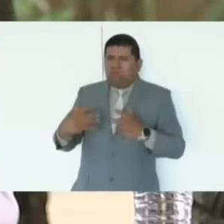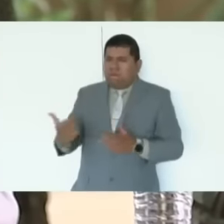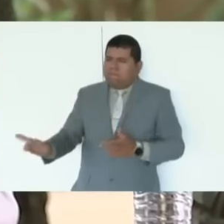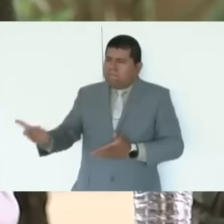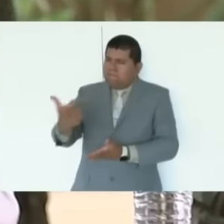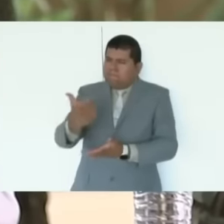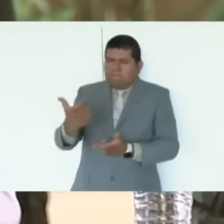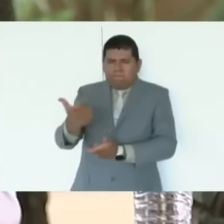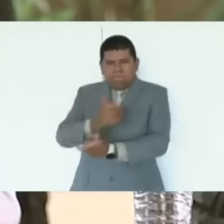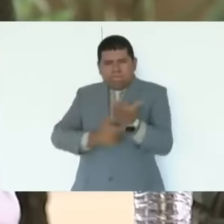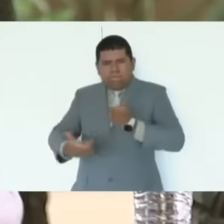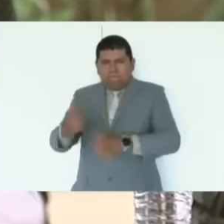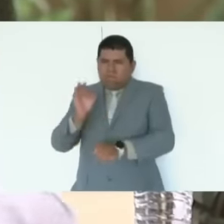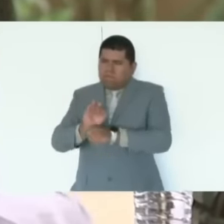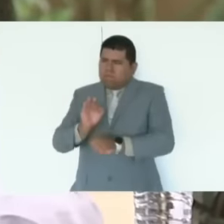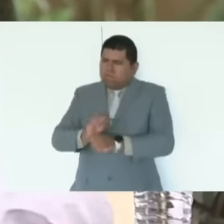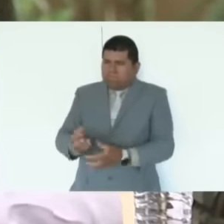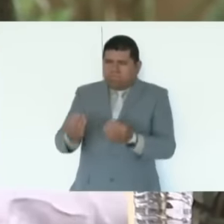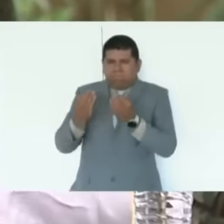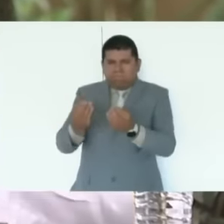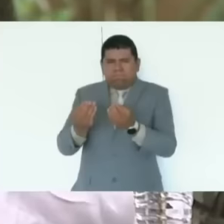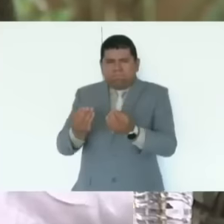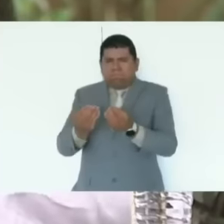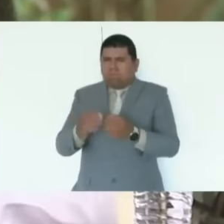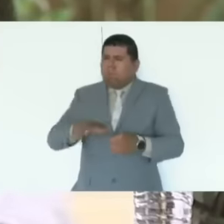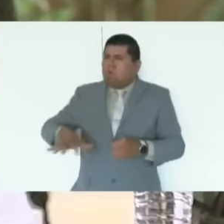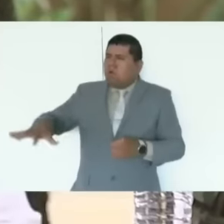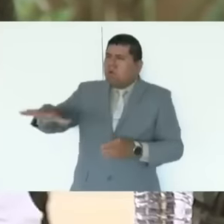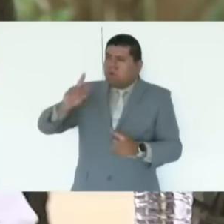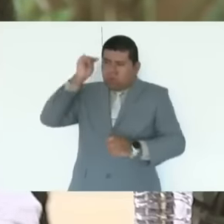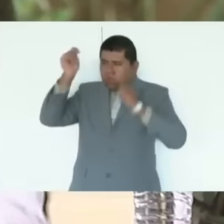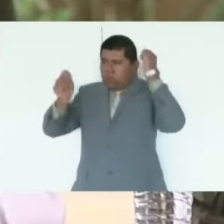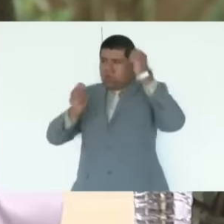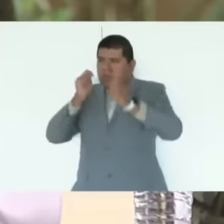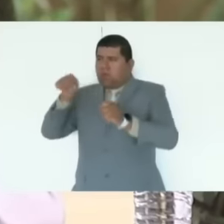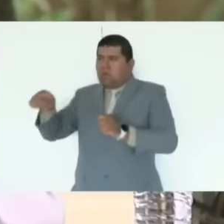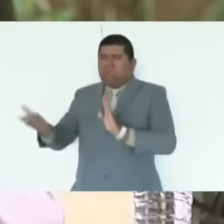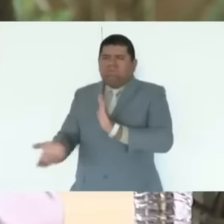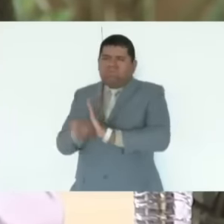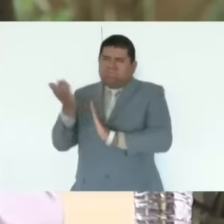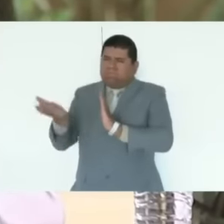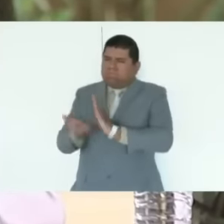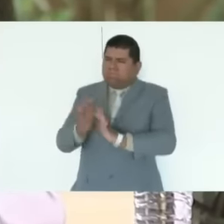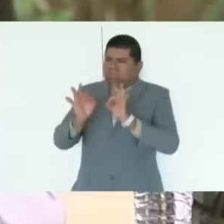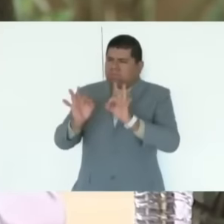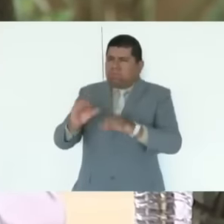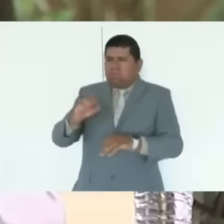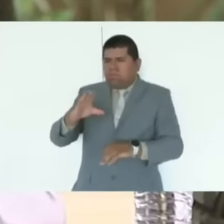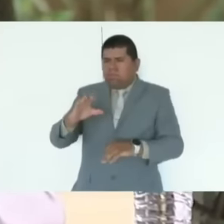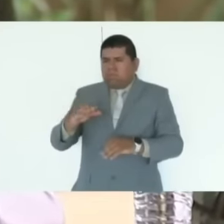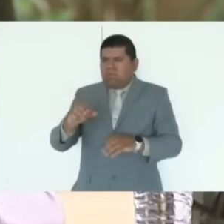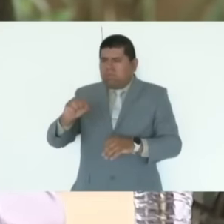will allow access to The tourist area that the Secretary of the Navy is building in that area,